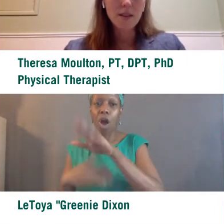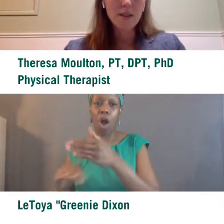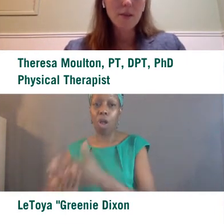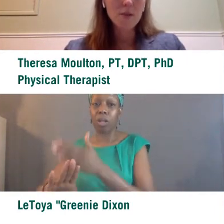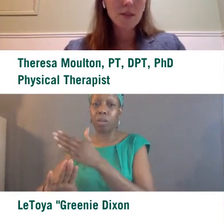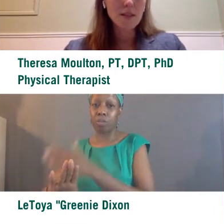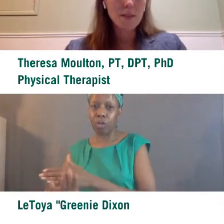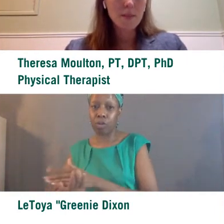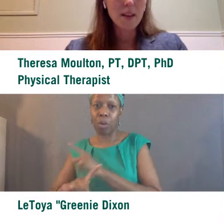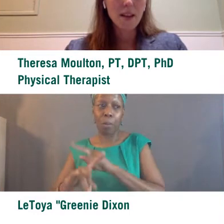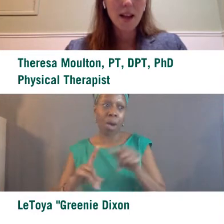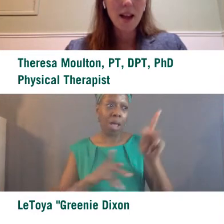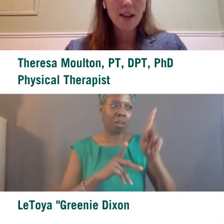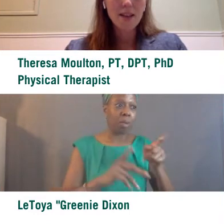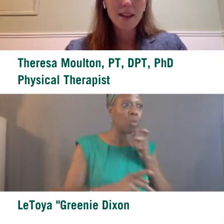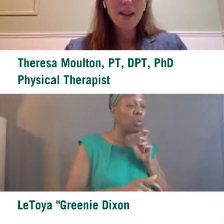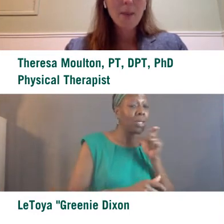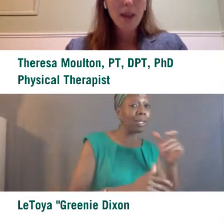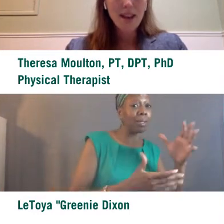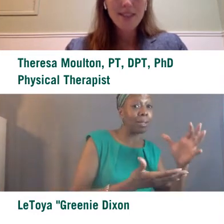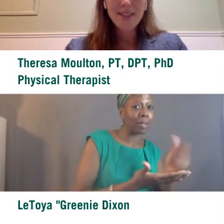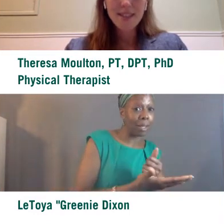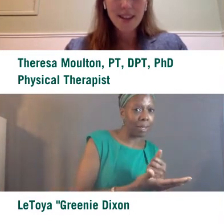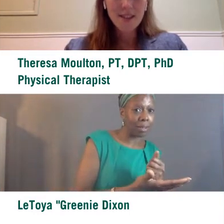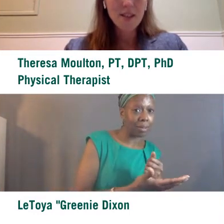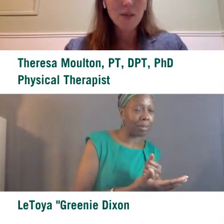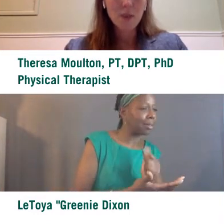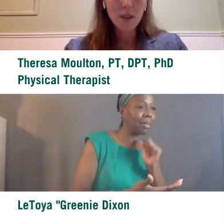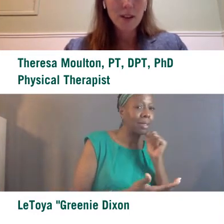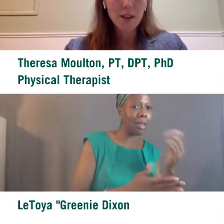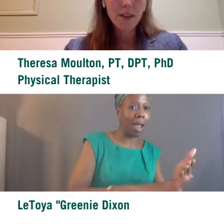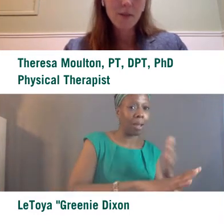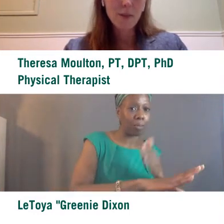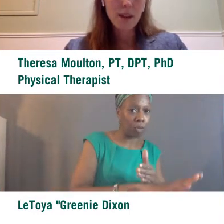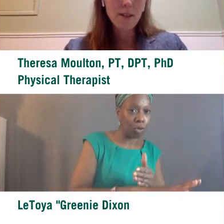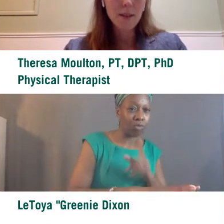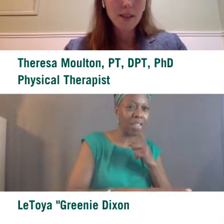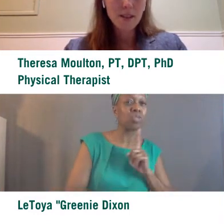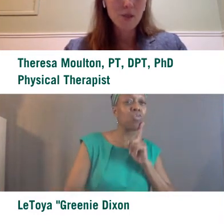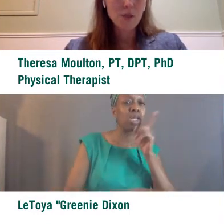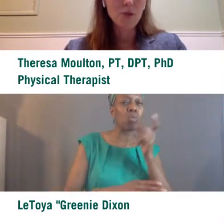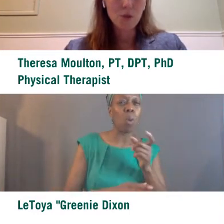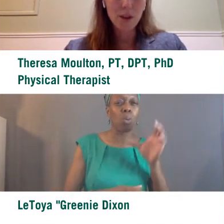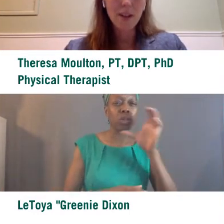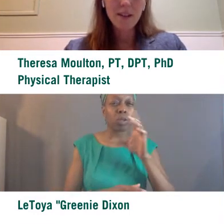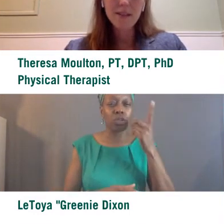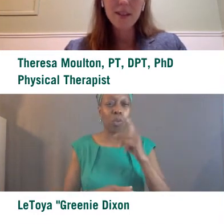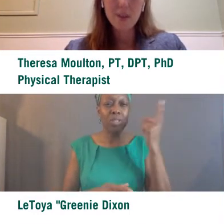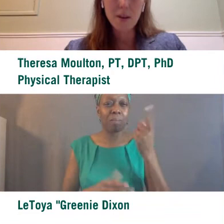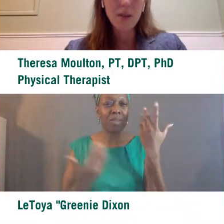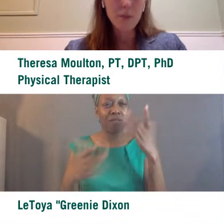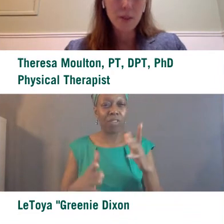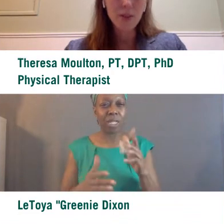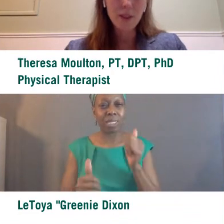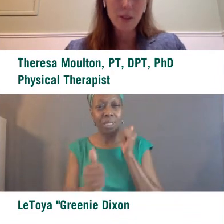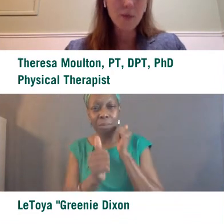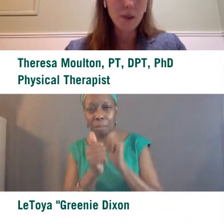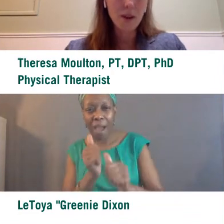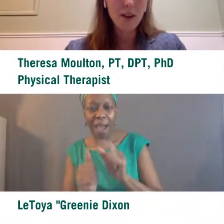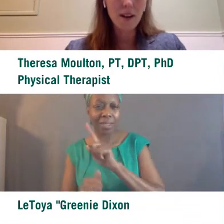is if you see that has passed the test and the rigor of a randomized control trial, that's what I would be looking for